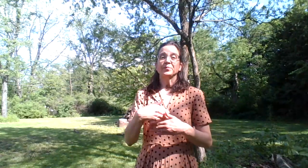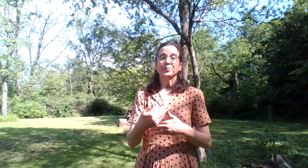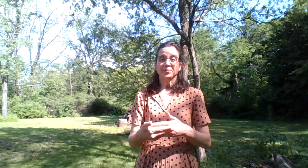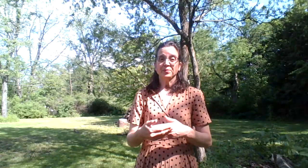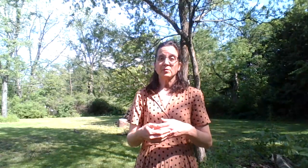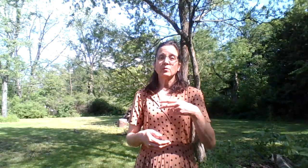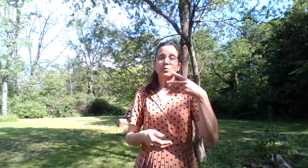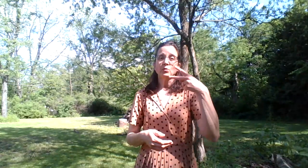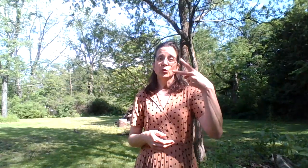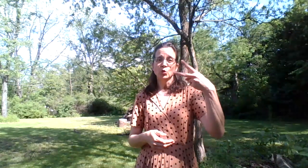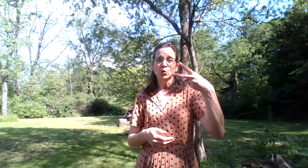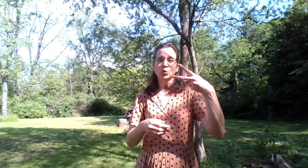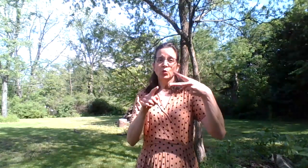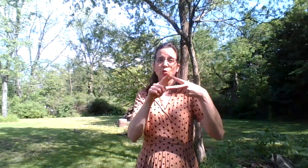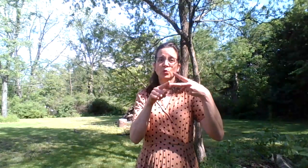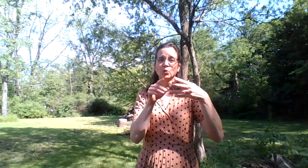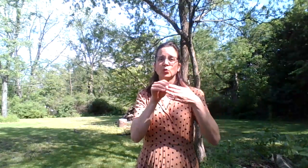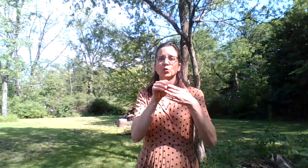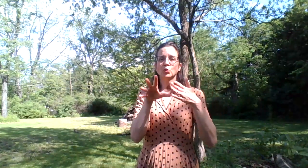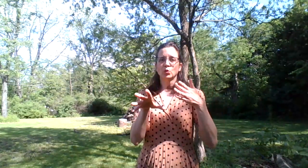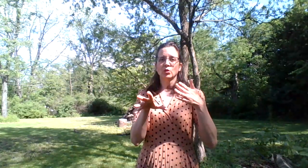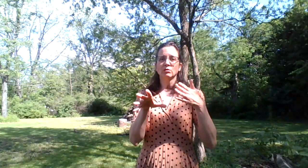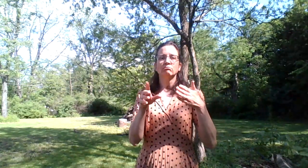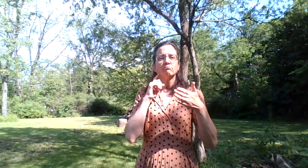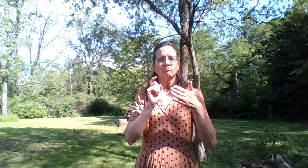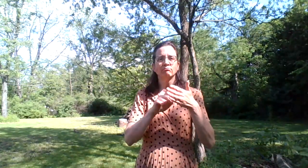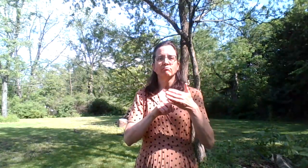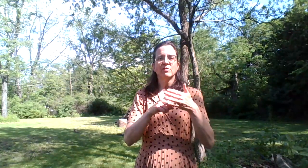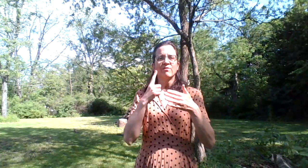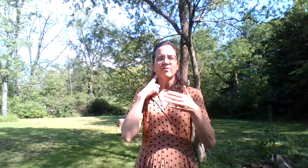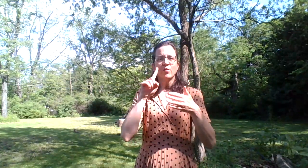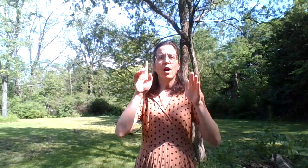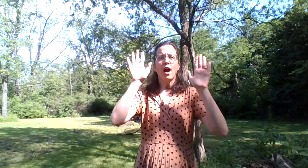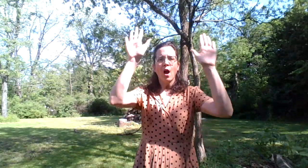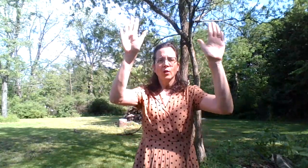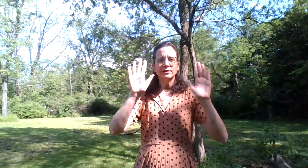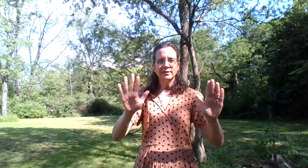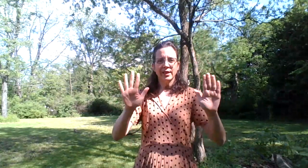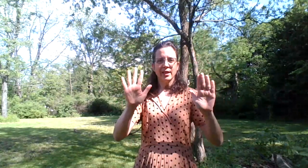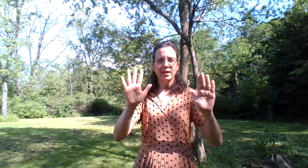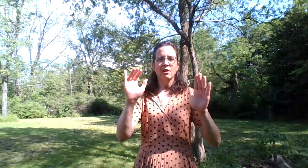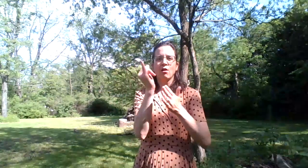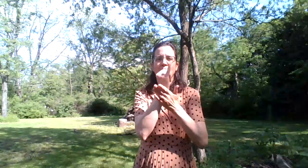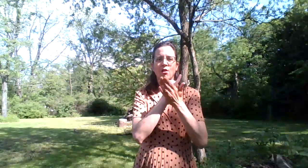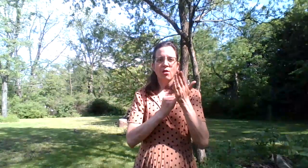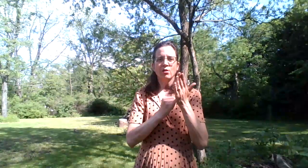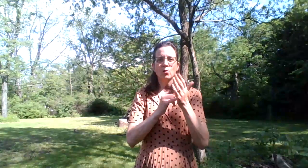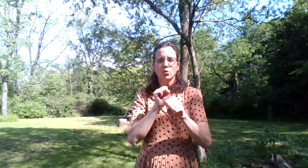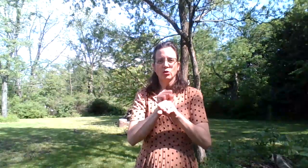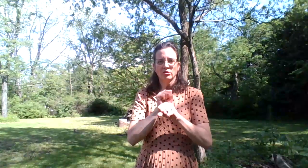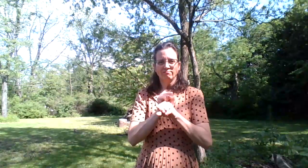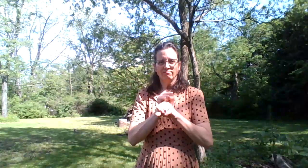The next two students will be recognized for Outstanding Artwork.